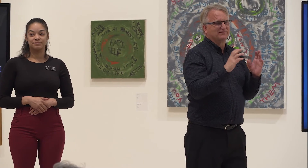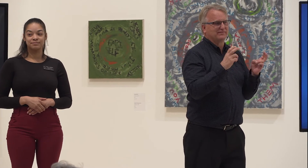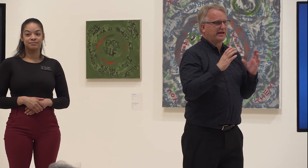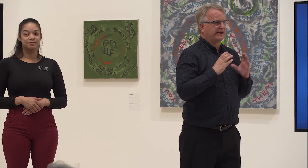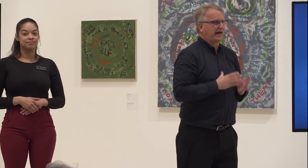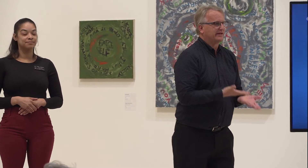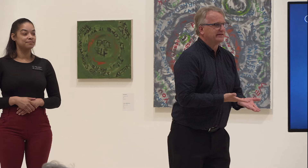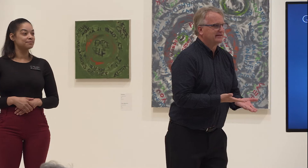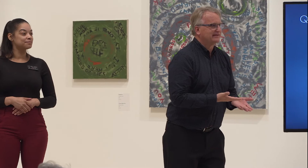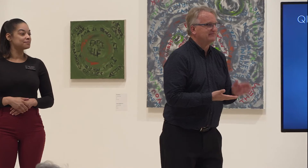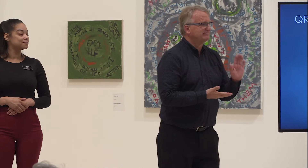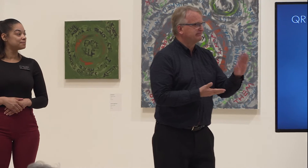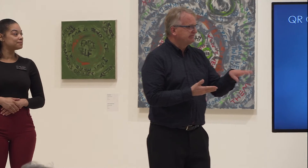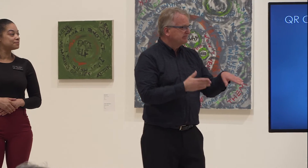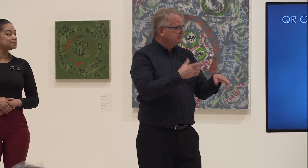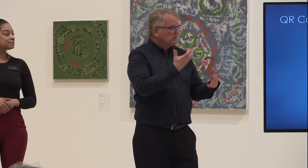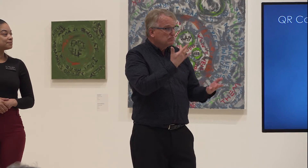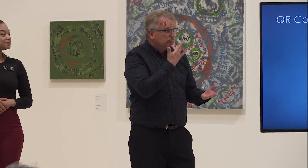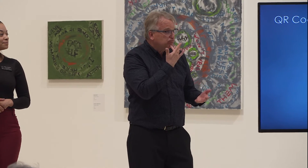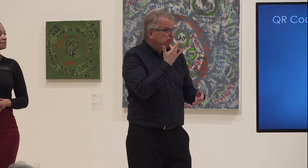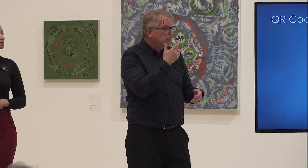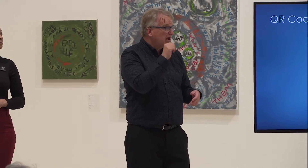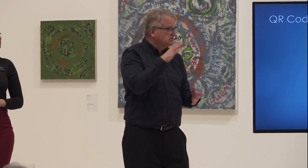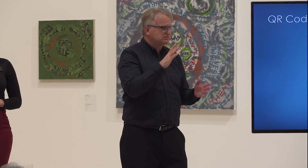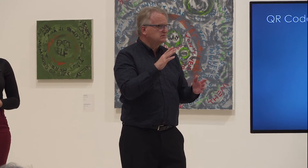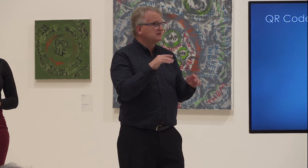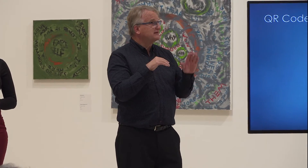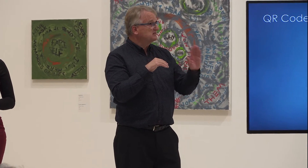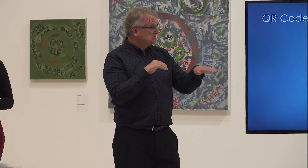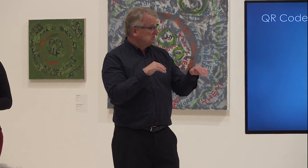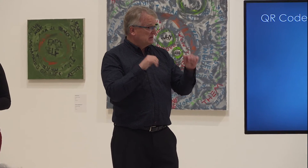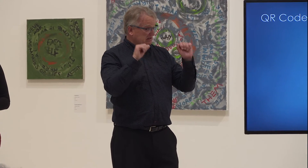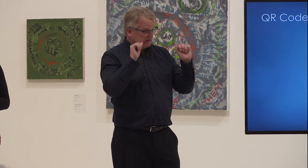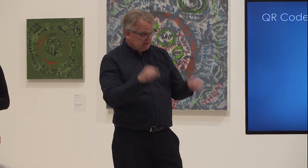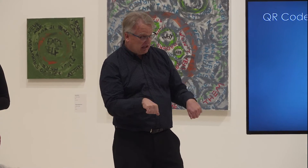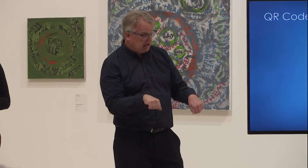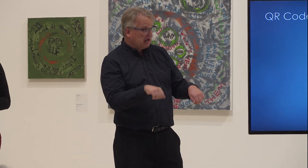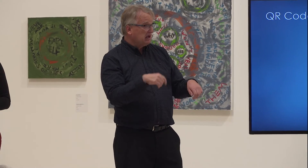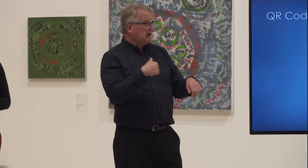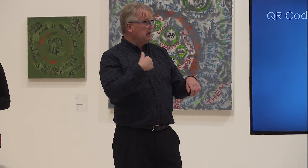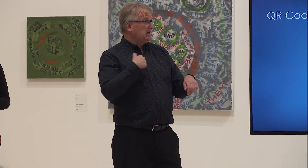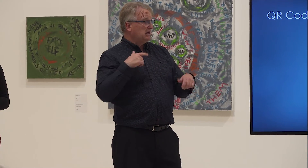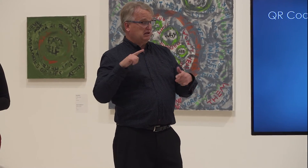That our interpreters need to share the knowledge that they have with the consumers they work with.